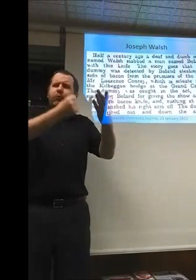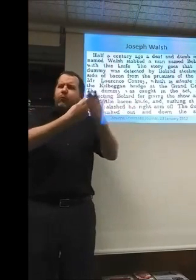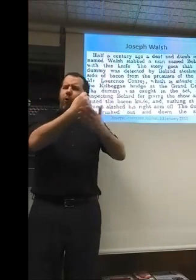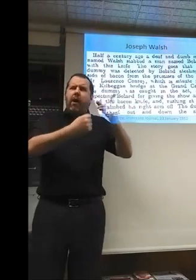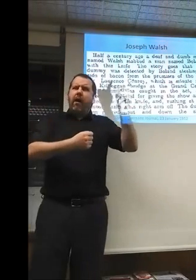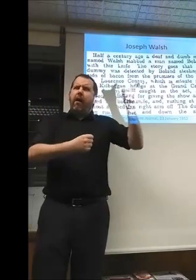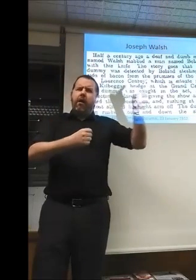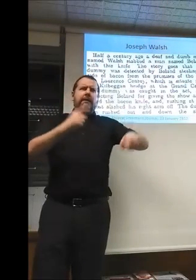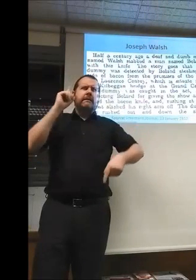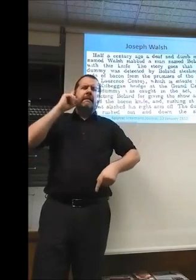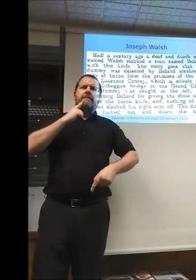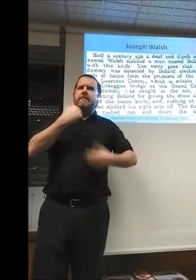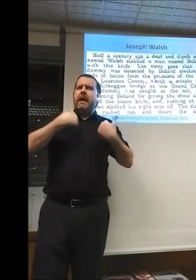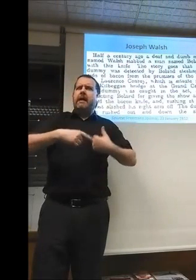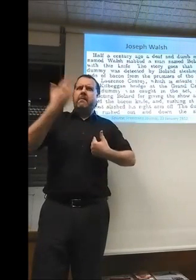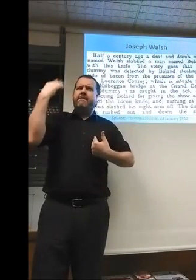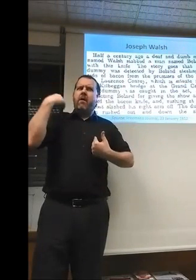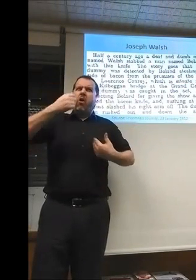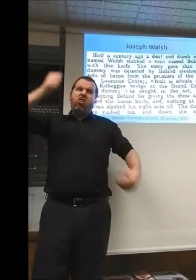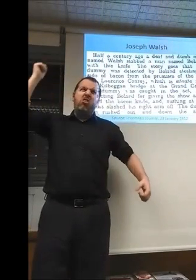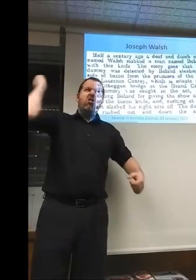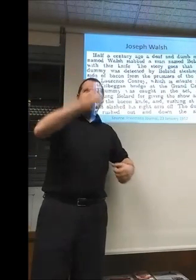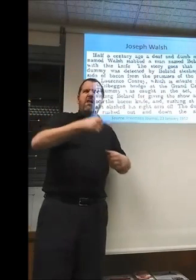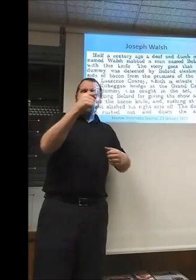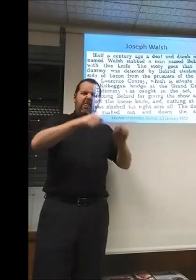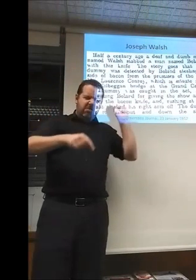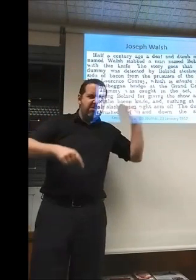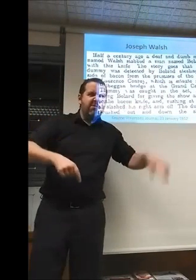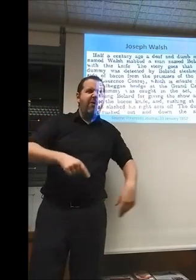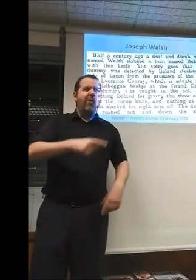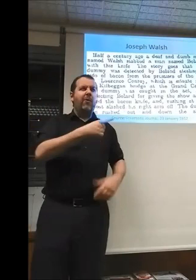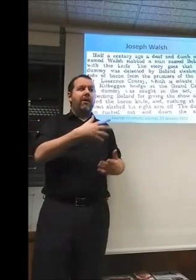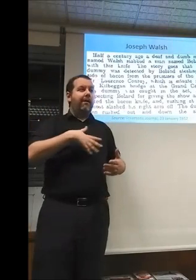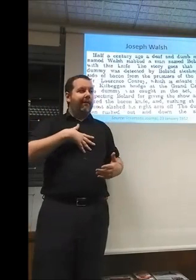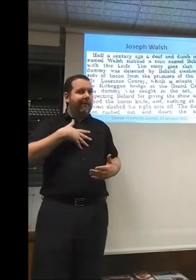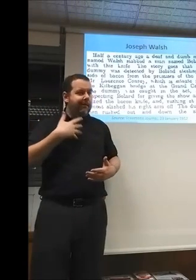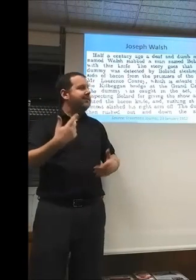So he was sent to prison for three months, and again here you can see that he was labelled